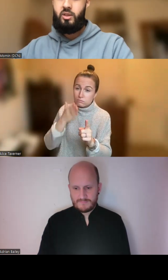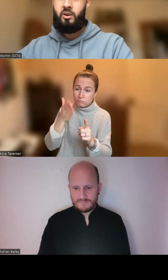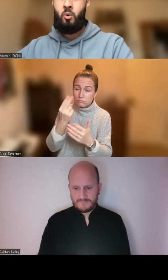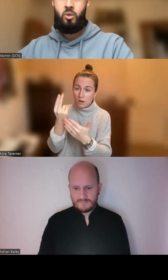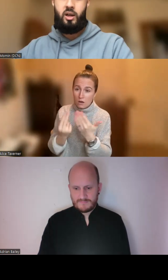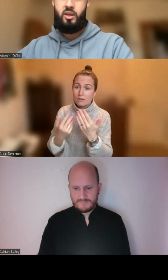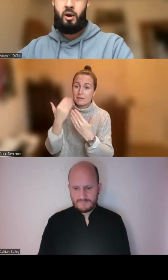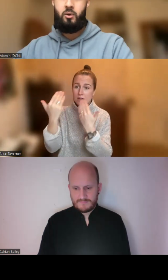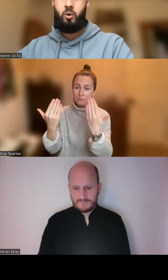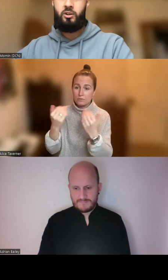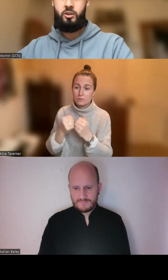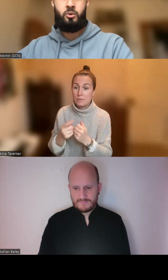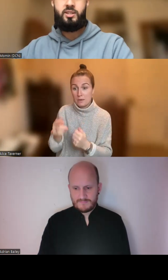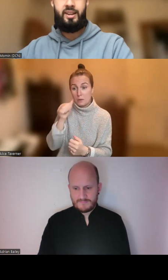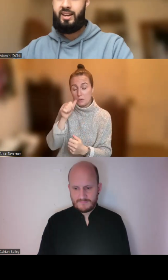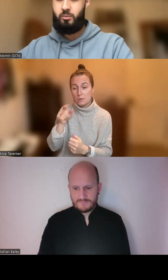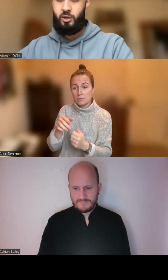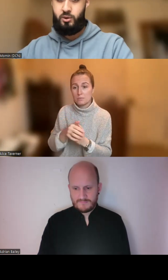They know that they might want to see an exhibition.